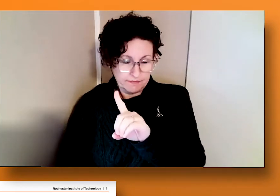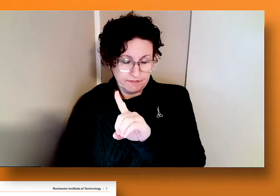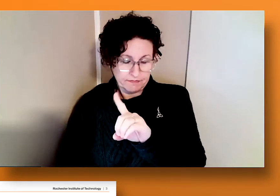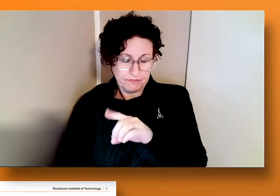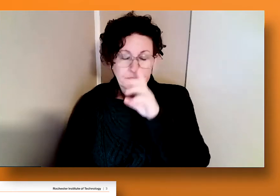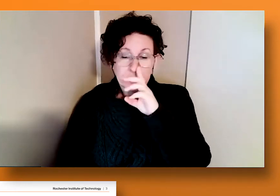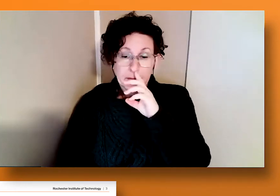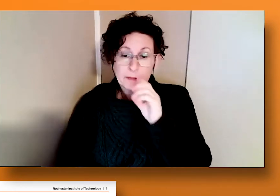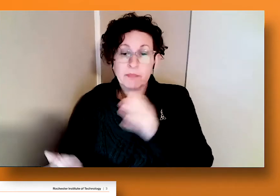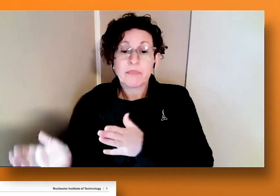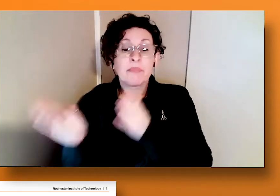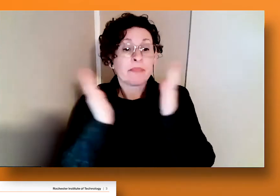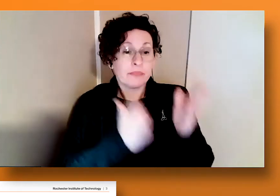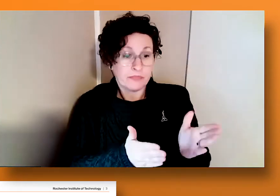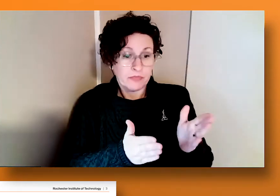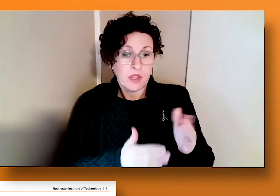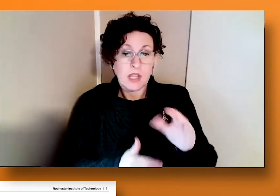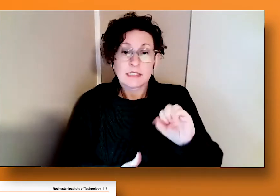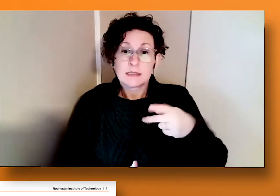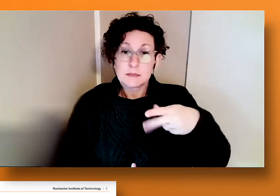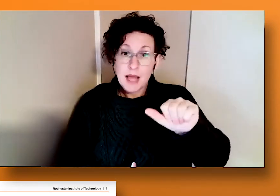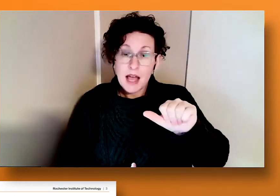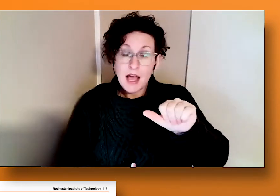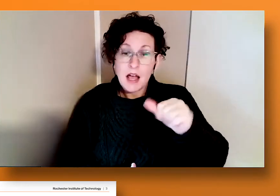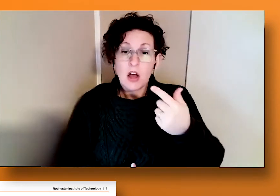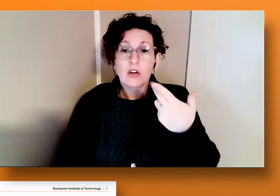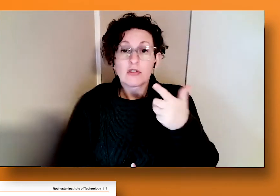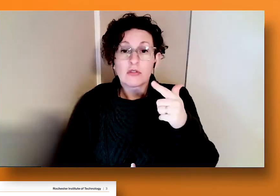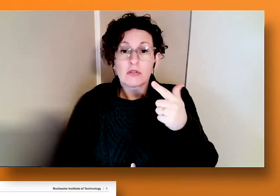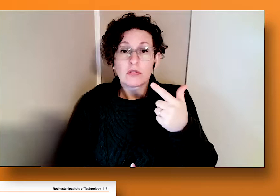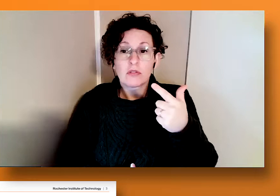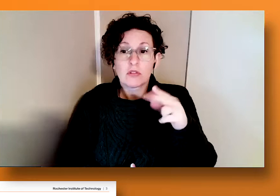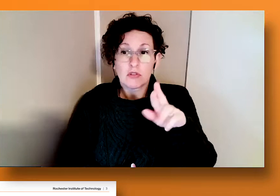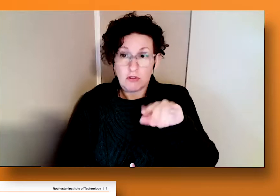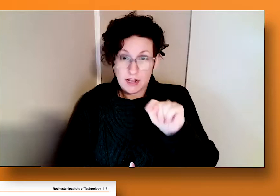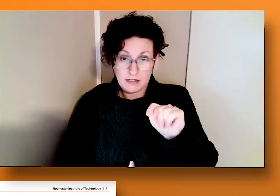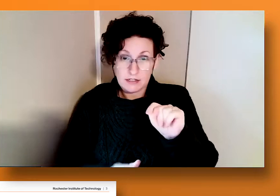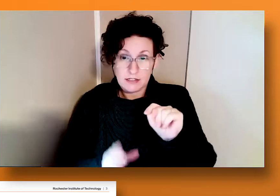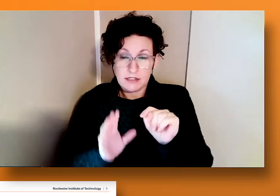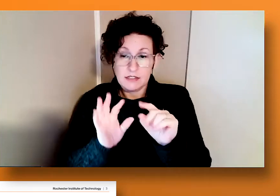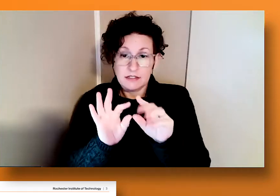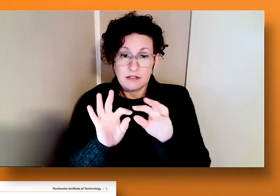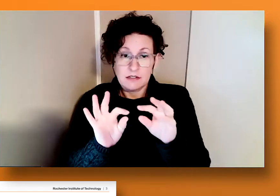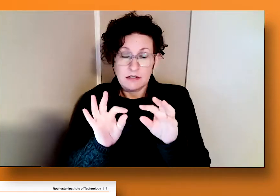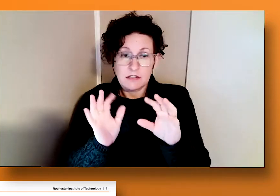So on the SPA grant statement, which is what you would find in Oracle